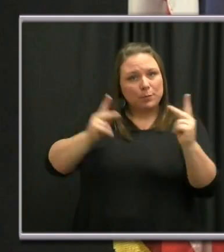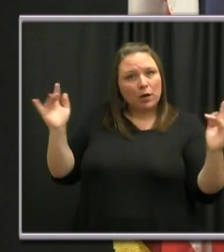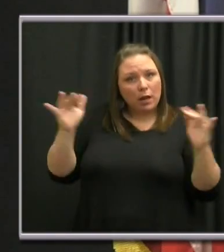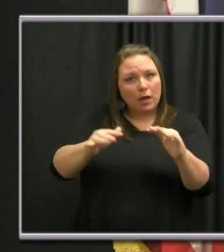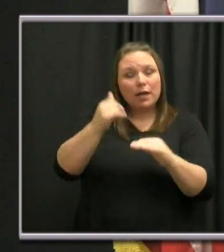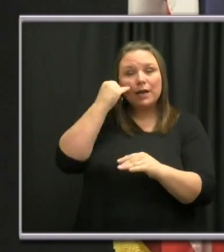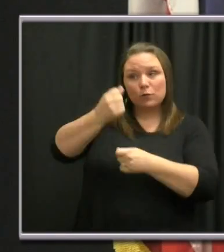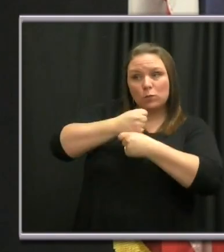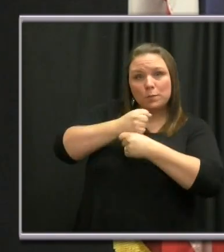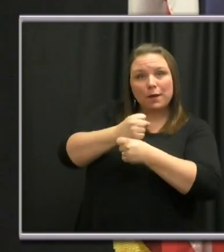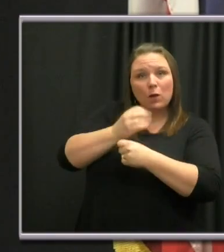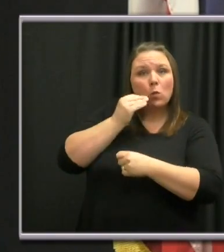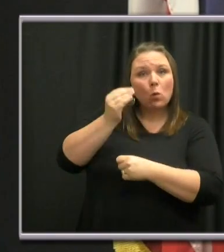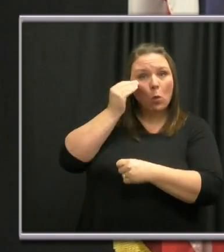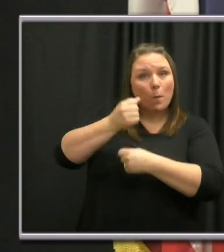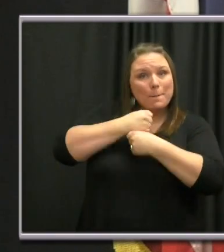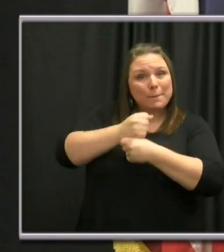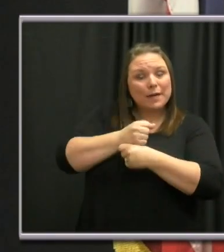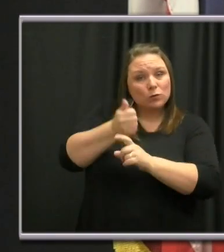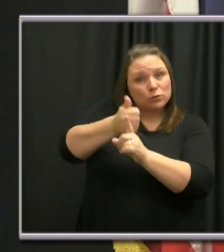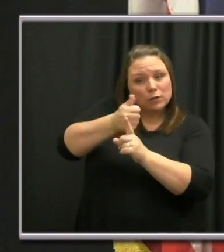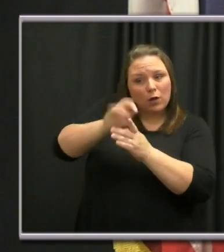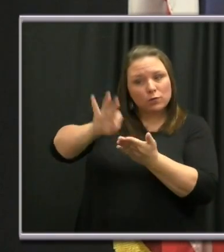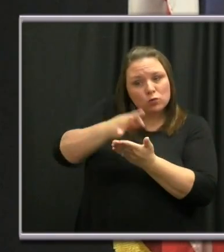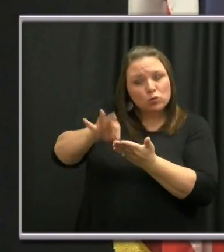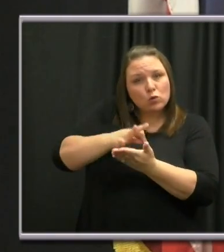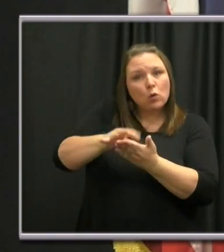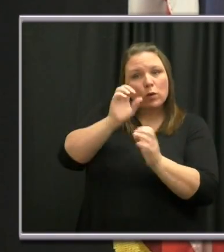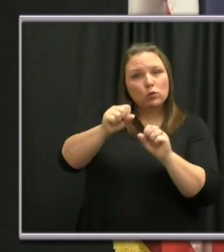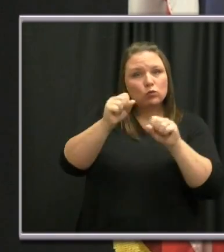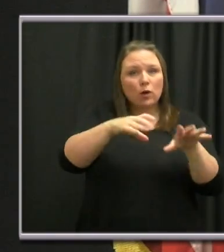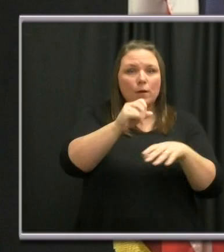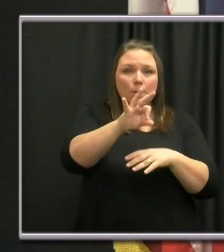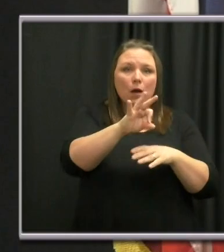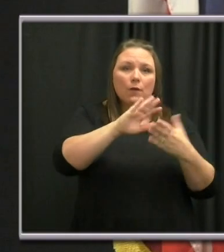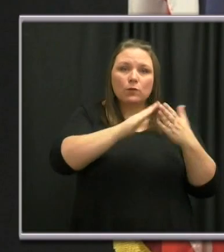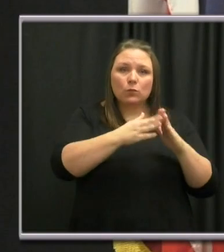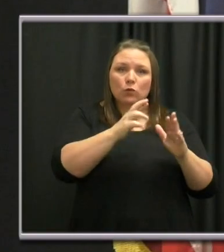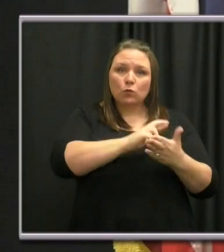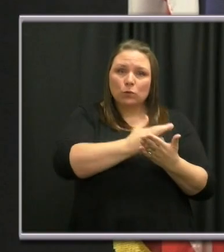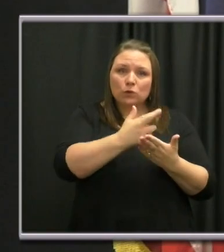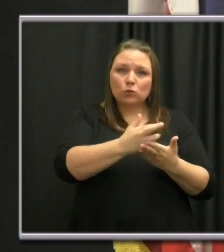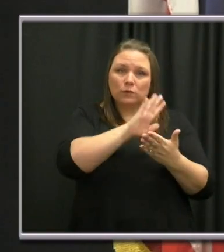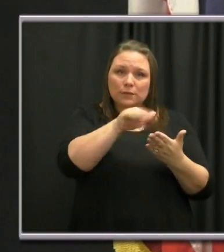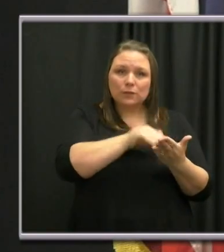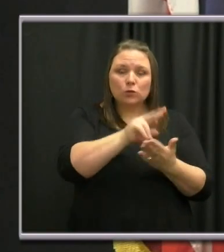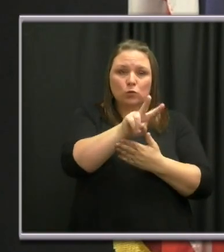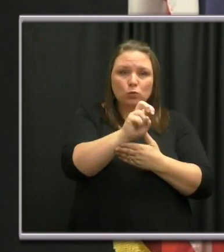DIFFICULT TO MAINTAIN. IF YOU'RE MAKING HOMEMADE MASKS FOR DONATION YOU CAN DROP THEM